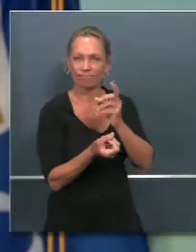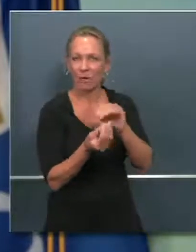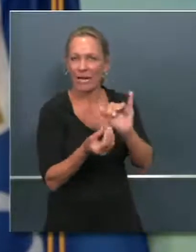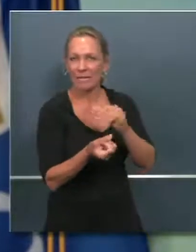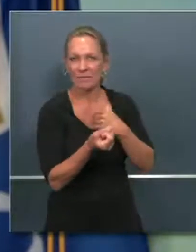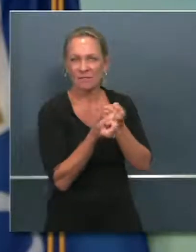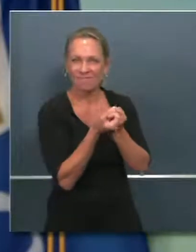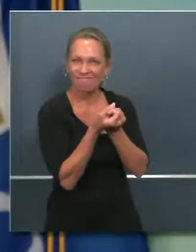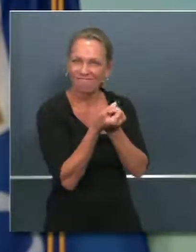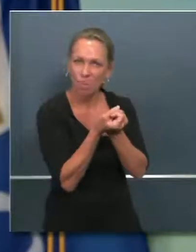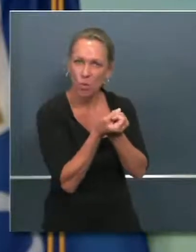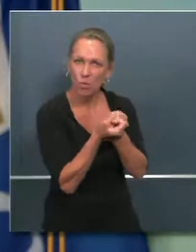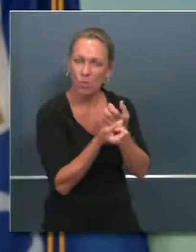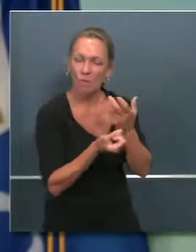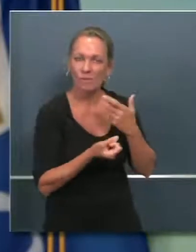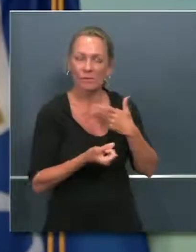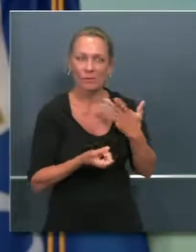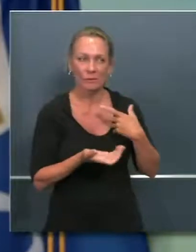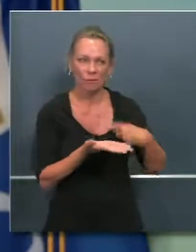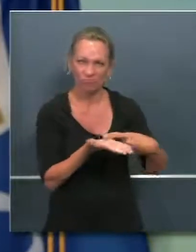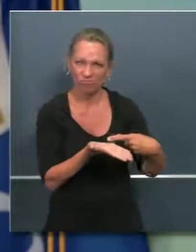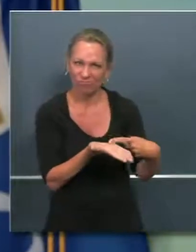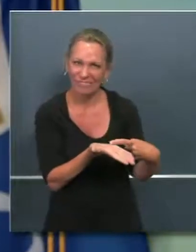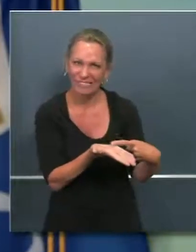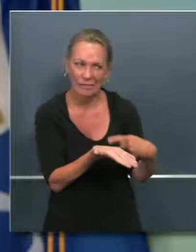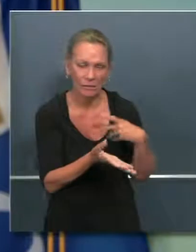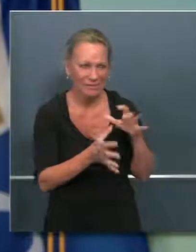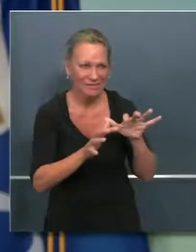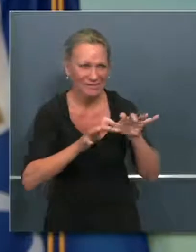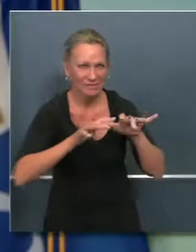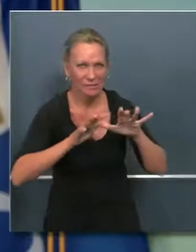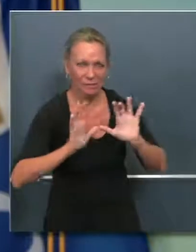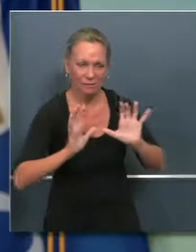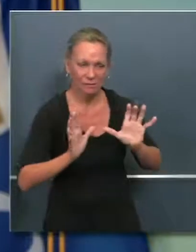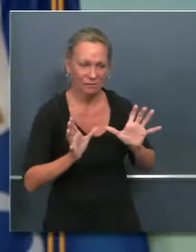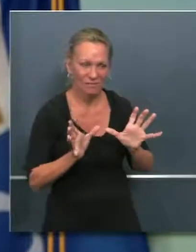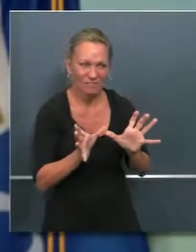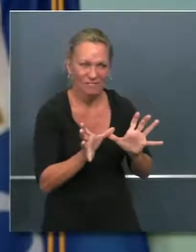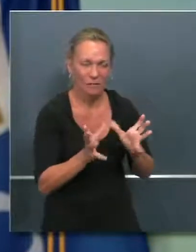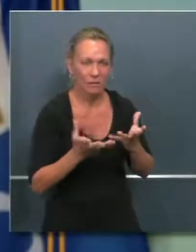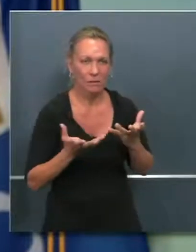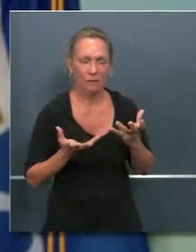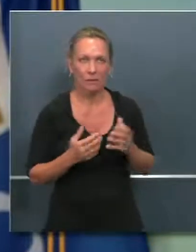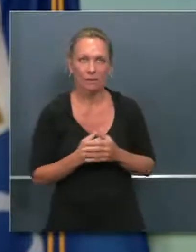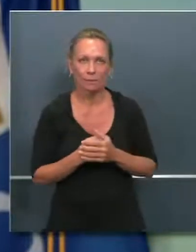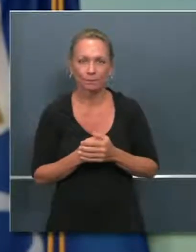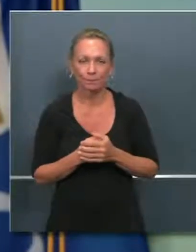we talked about community spread in some areas or where that was most self-evident most problematic